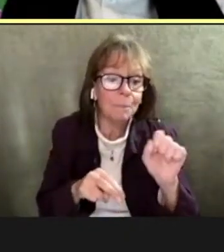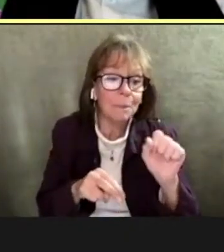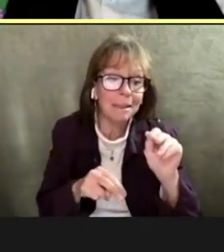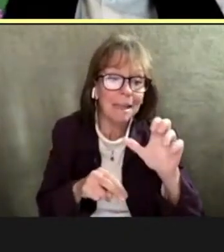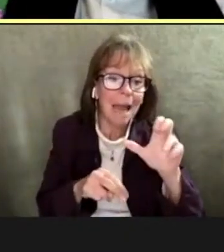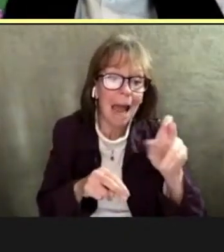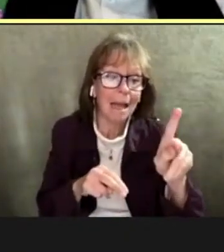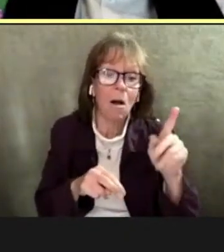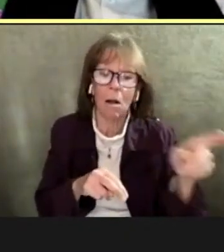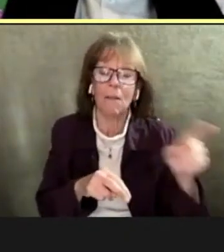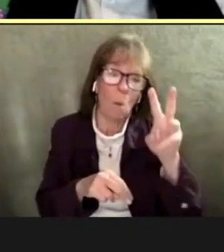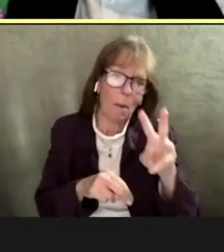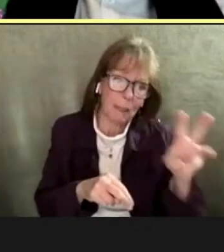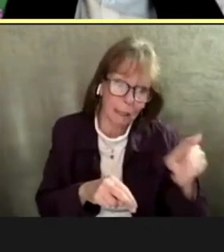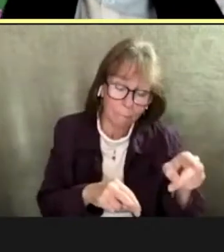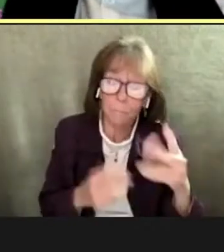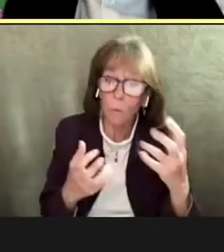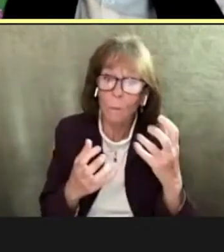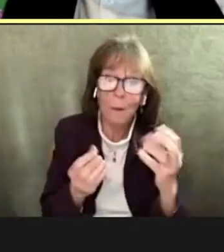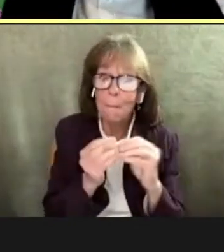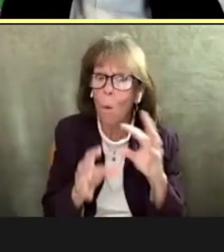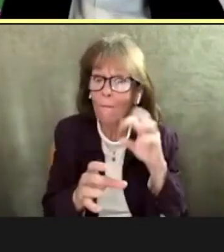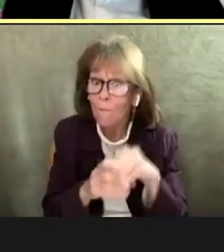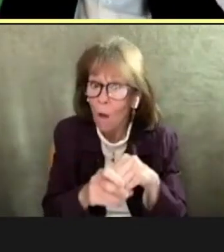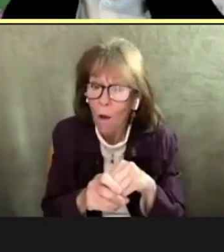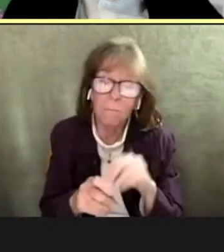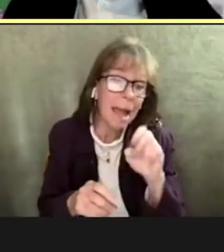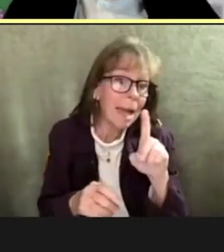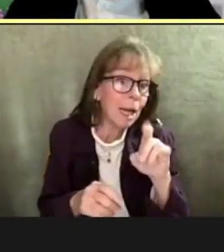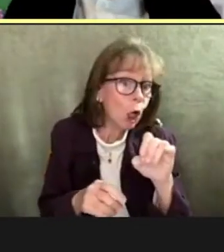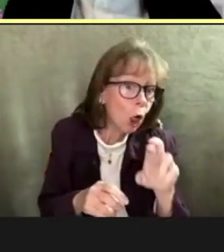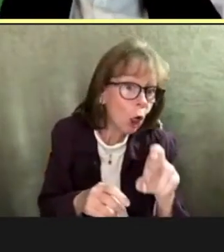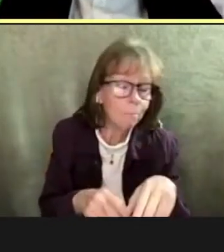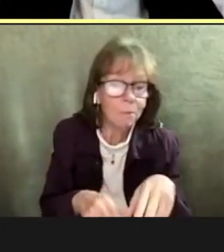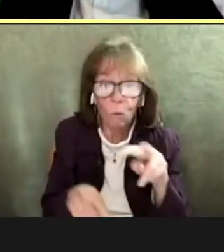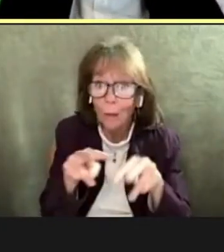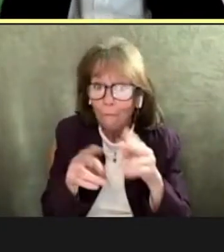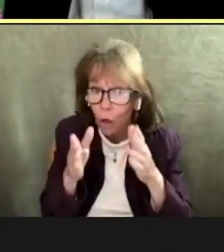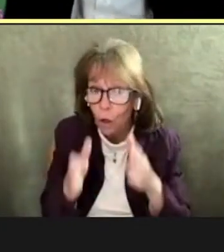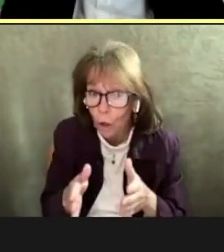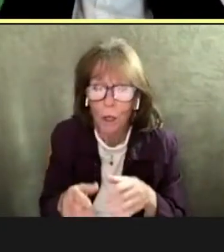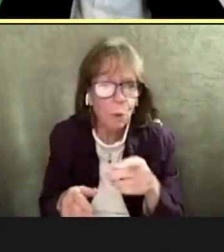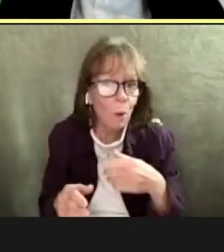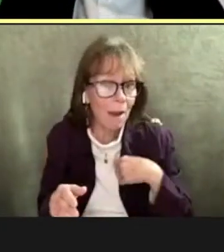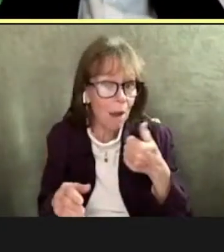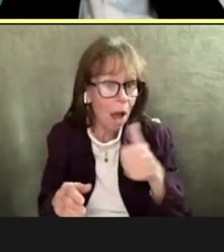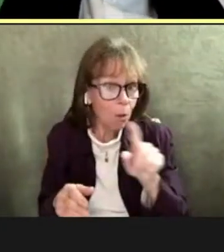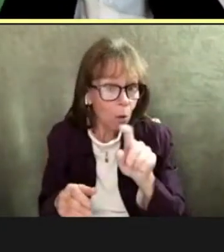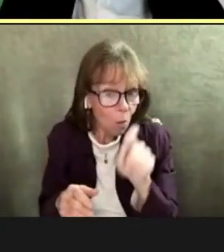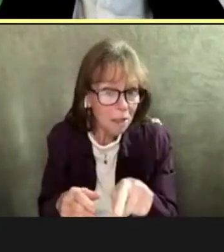And if you'd like to be more involved as an editor, reviewer, or something else.